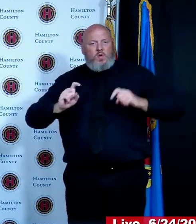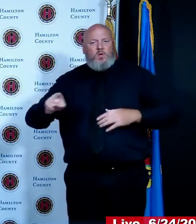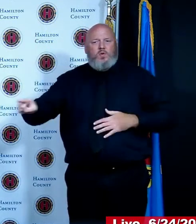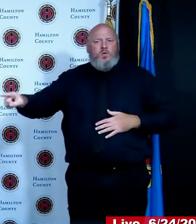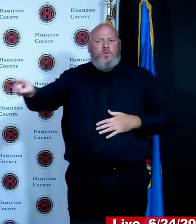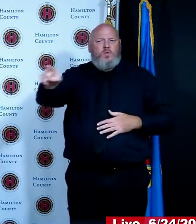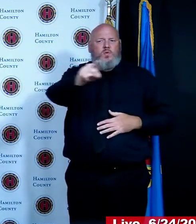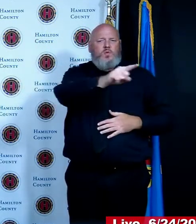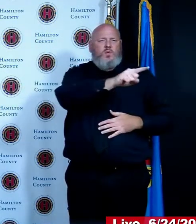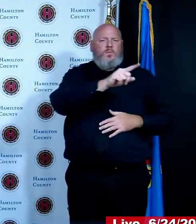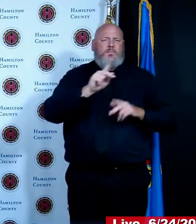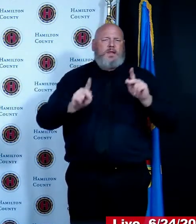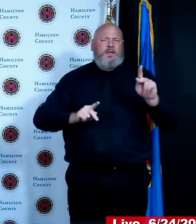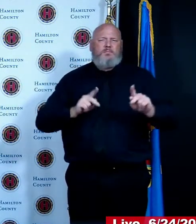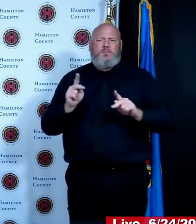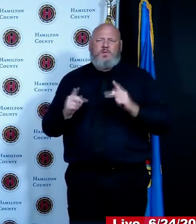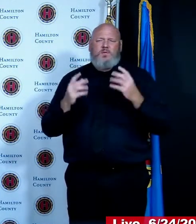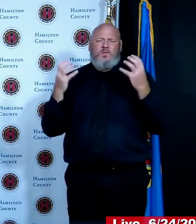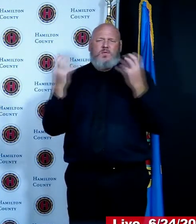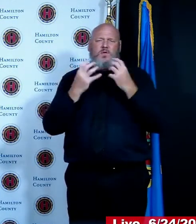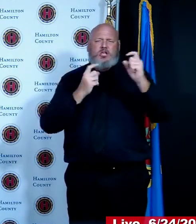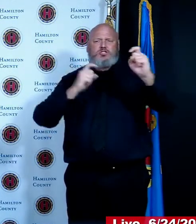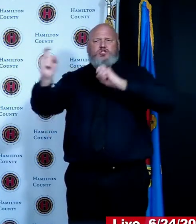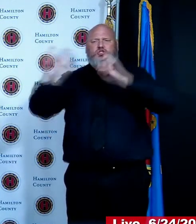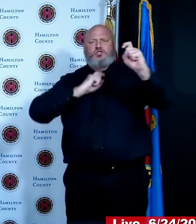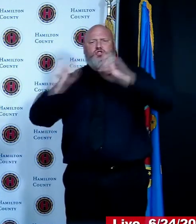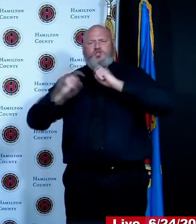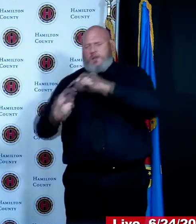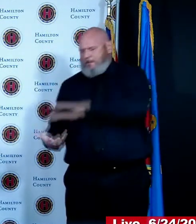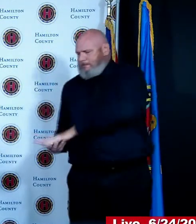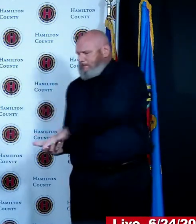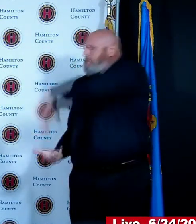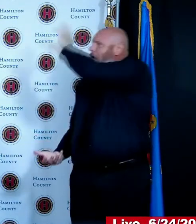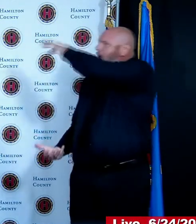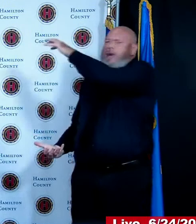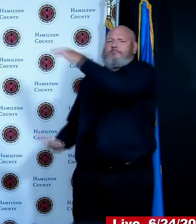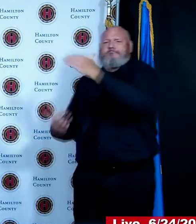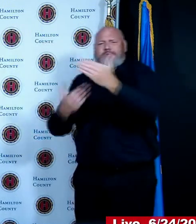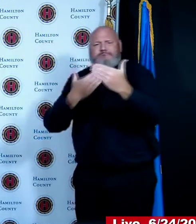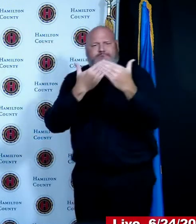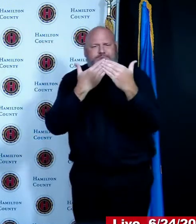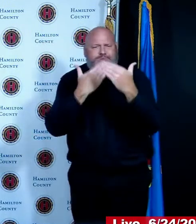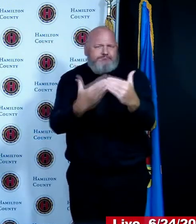stockpile grew in a short number of days because of actions like staying home